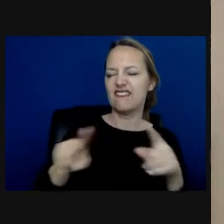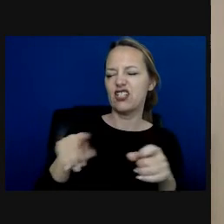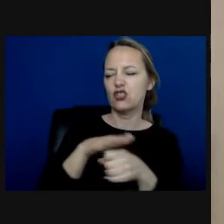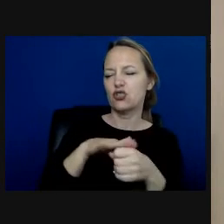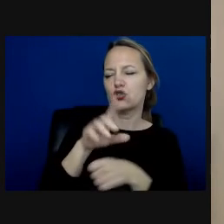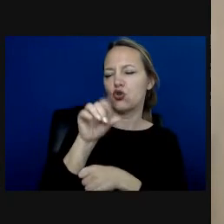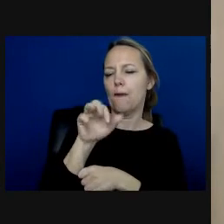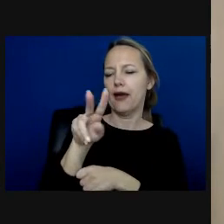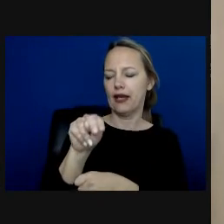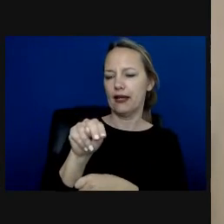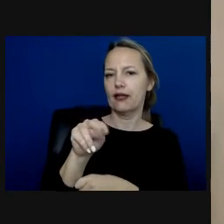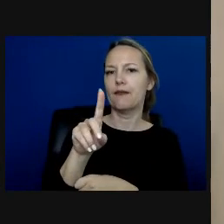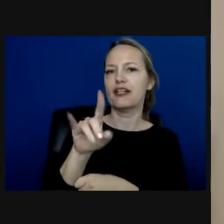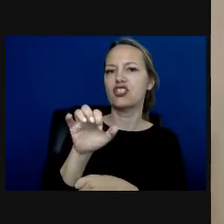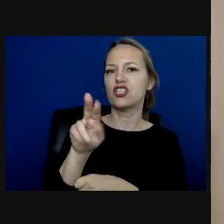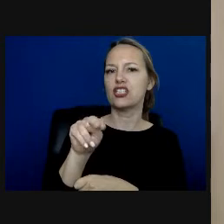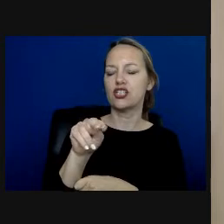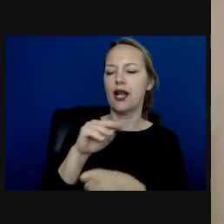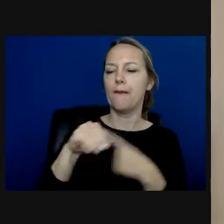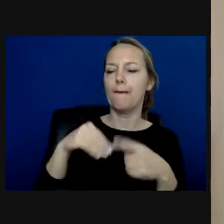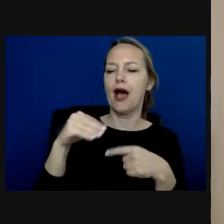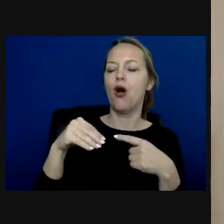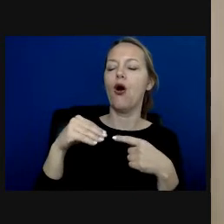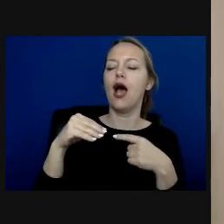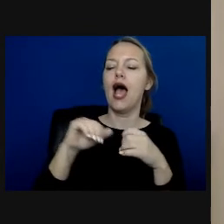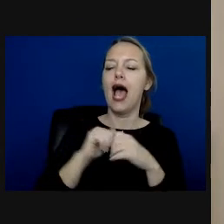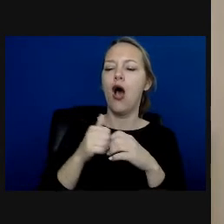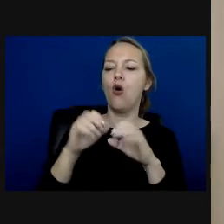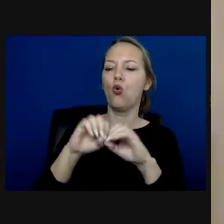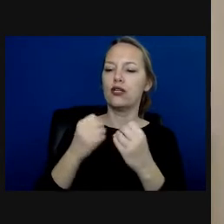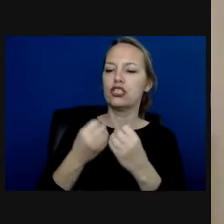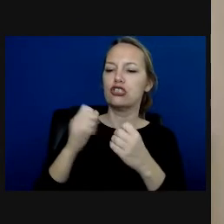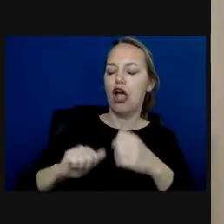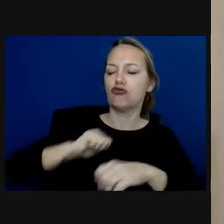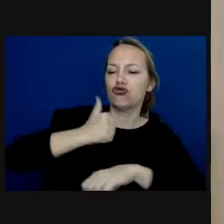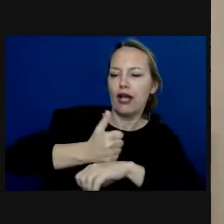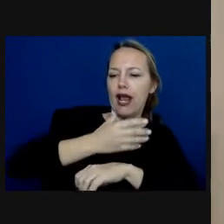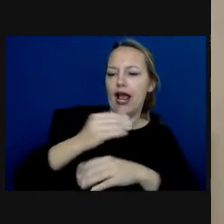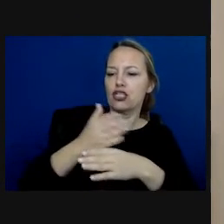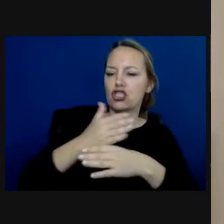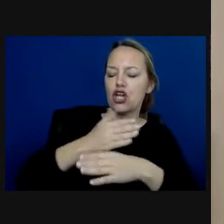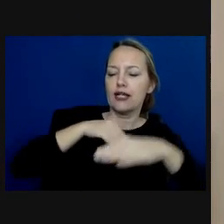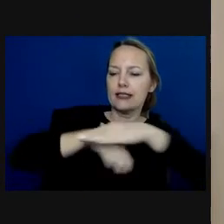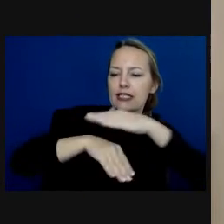My dissertation is about how organizations can create and share accessible content for the blind and visually impaired.